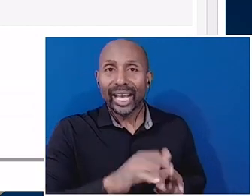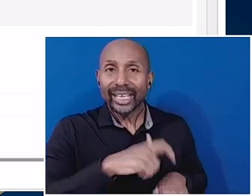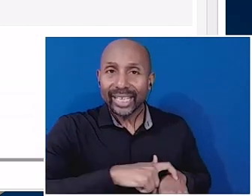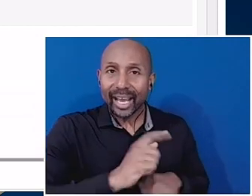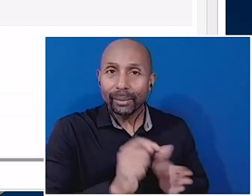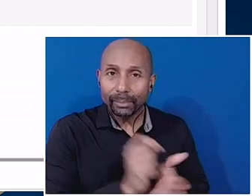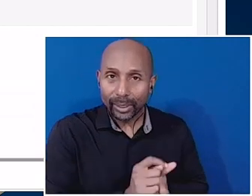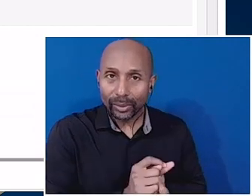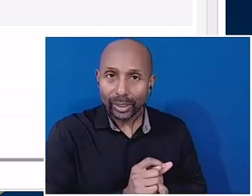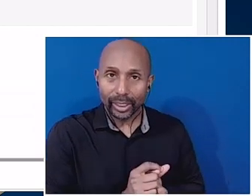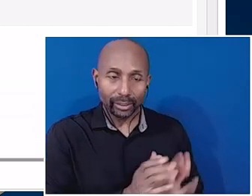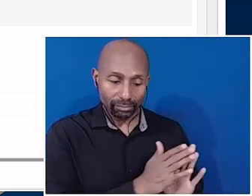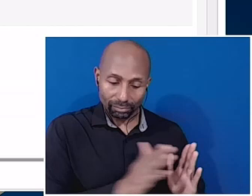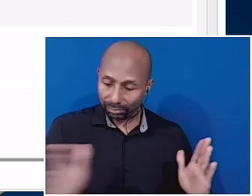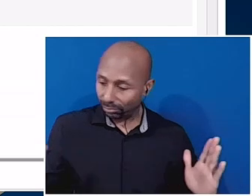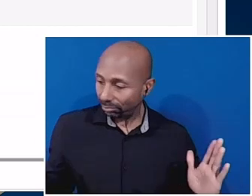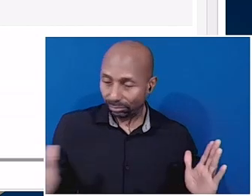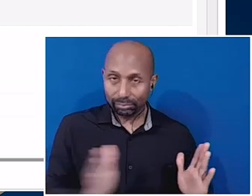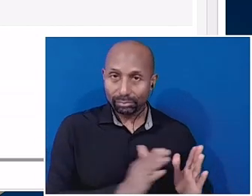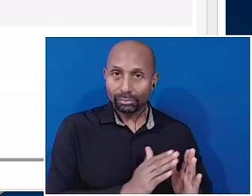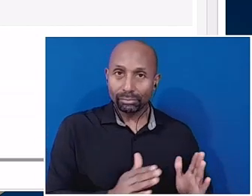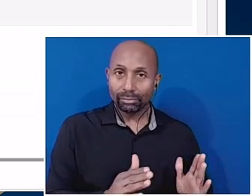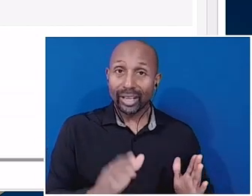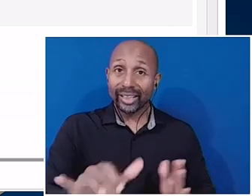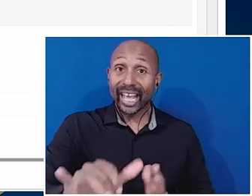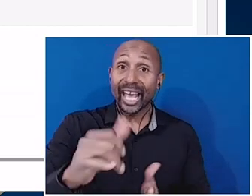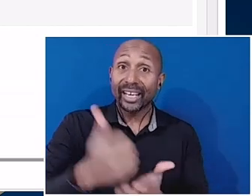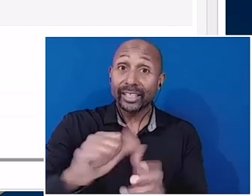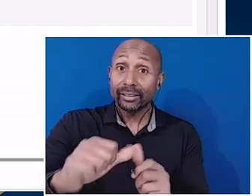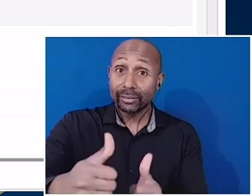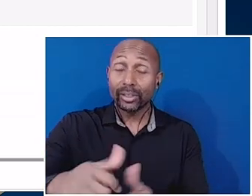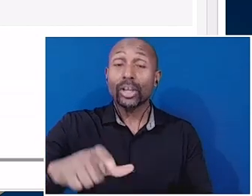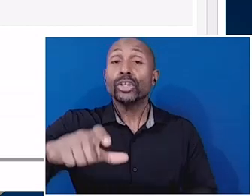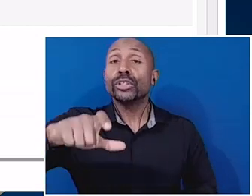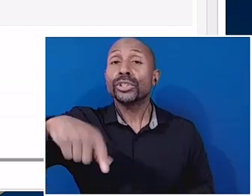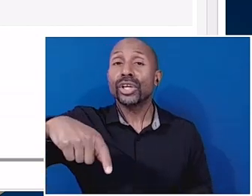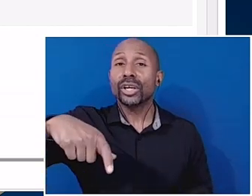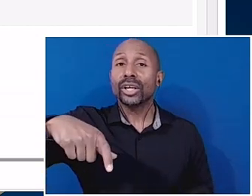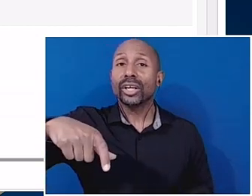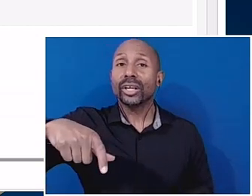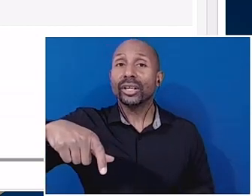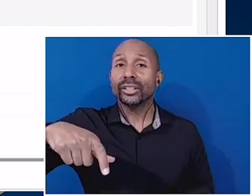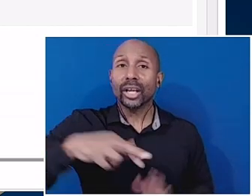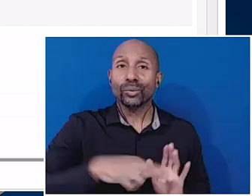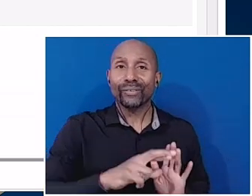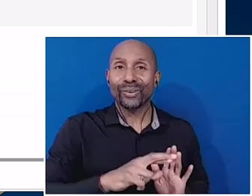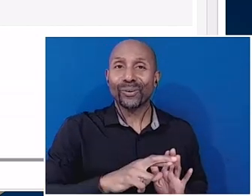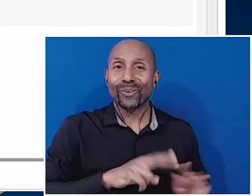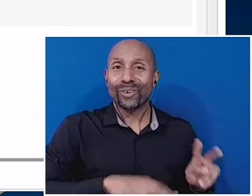institution, you should have reviewed all